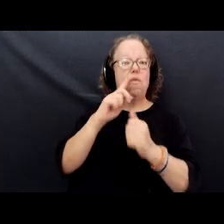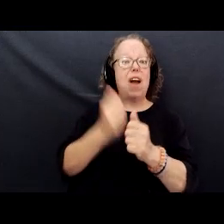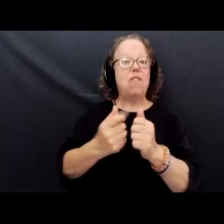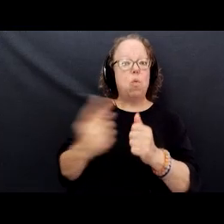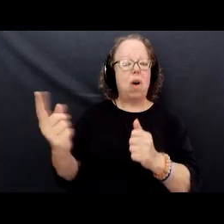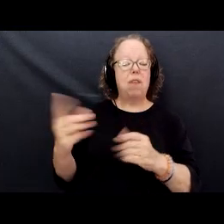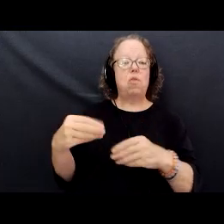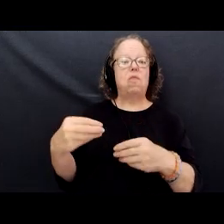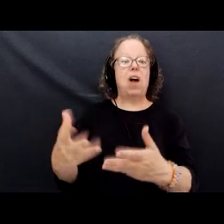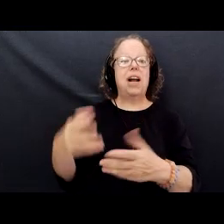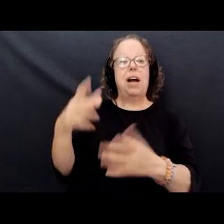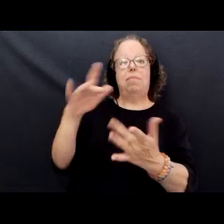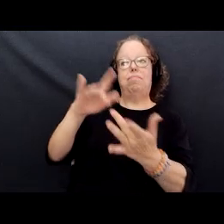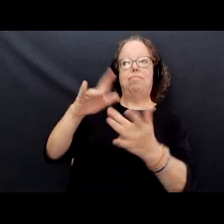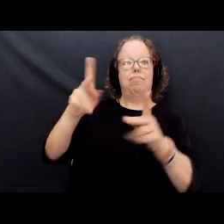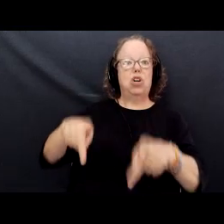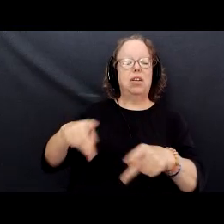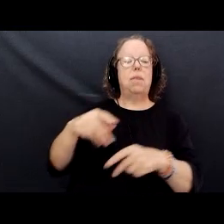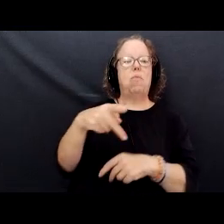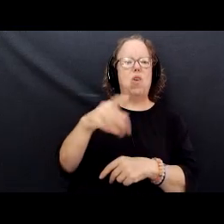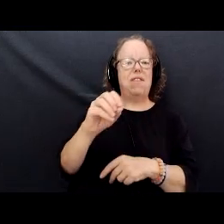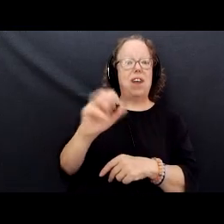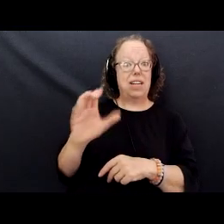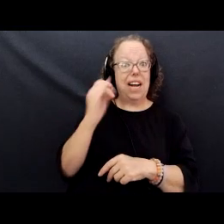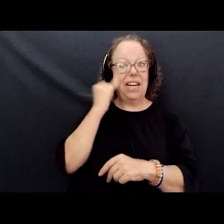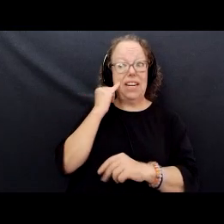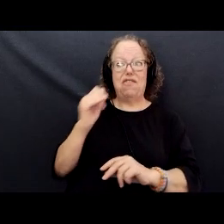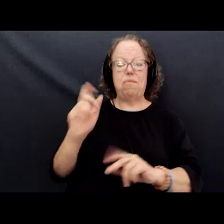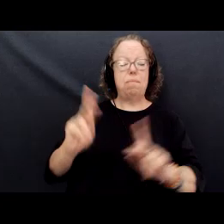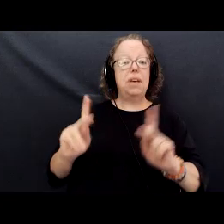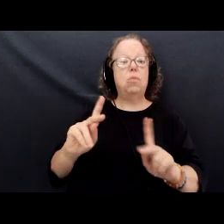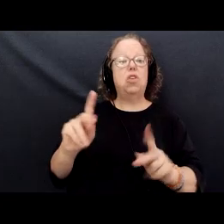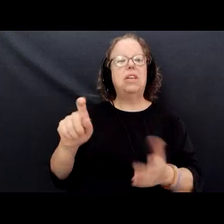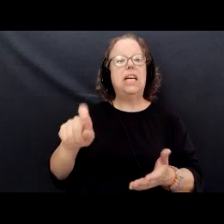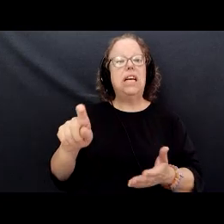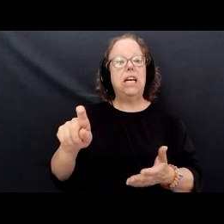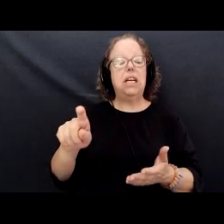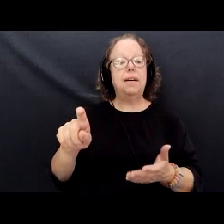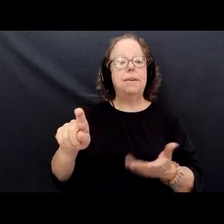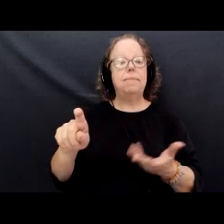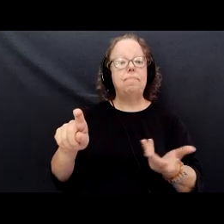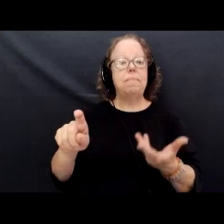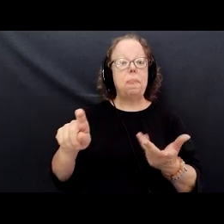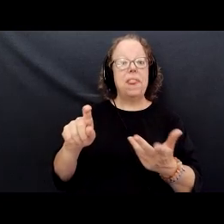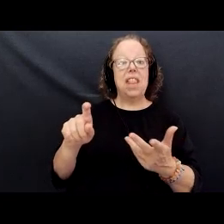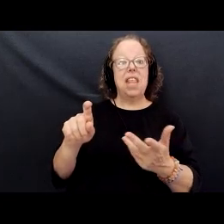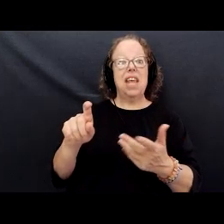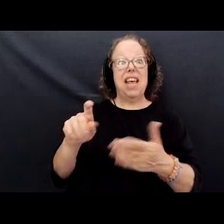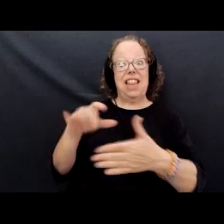point of contact so that if folks need um the the content in different formats they would be able